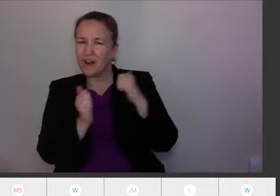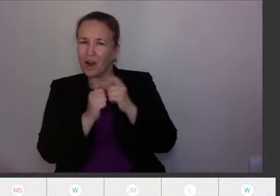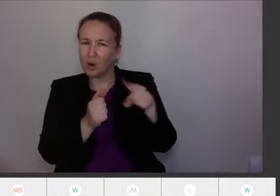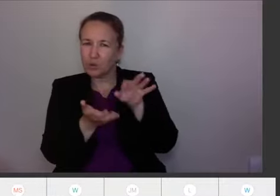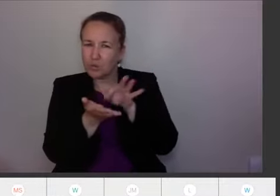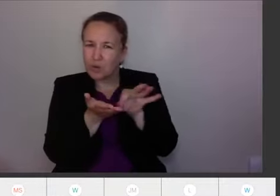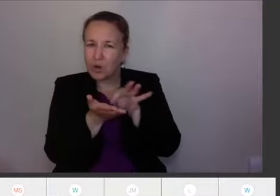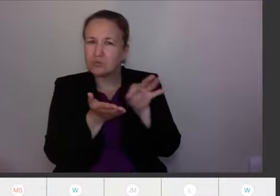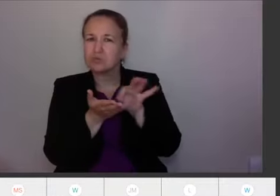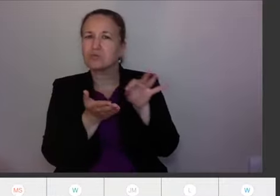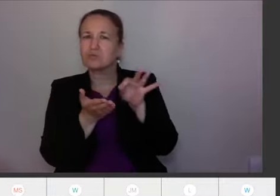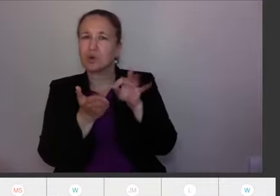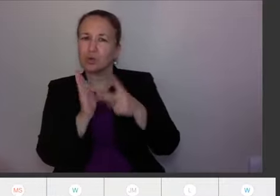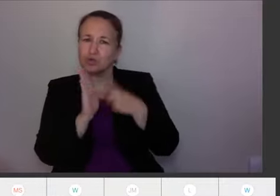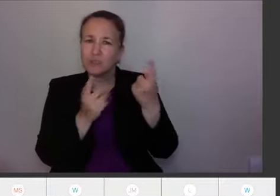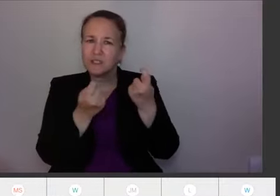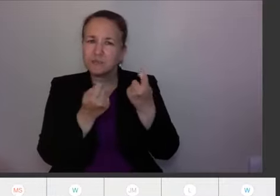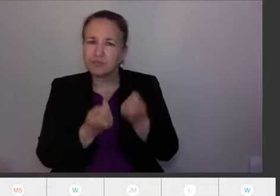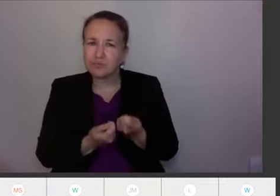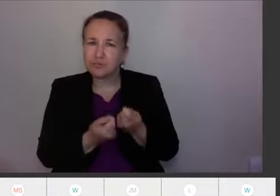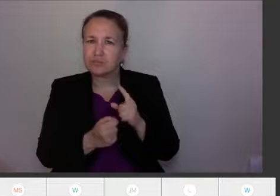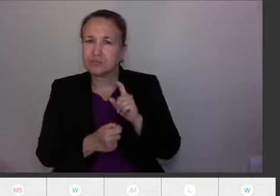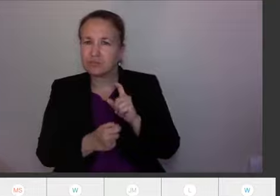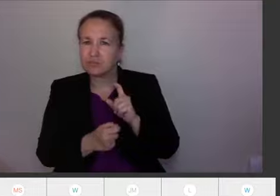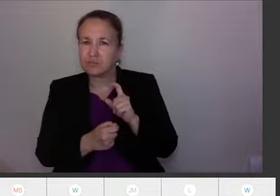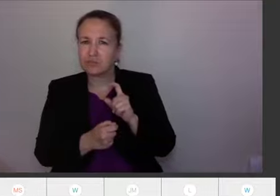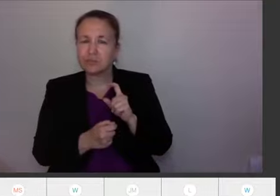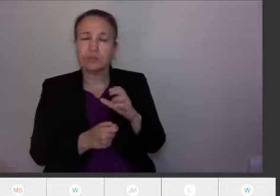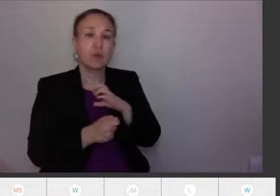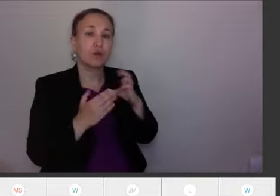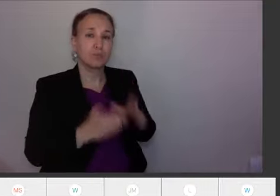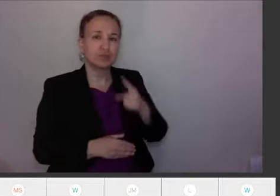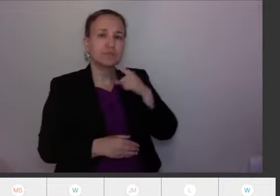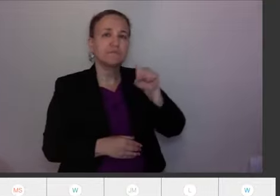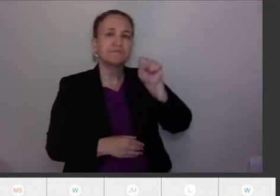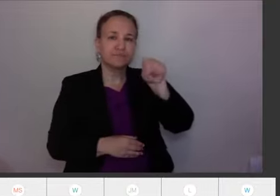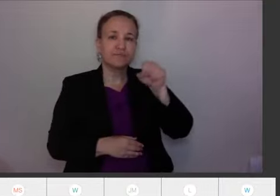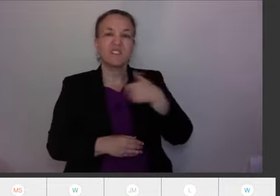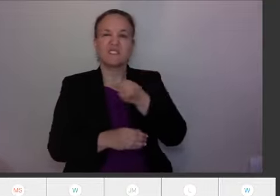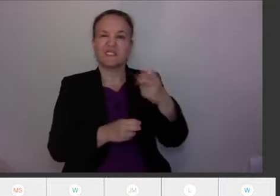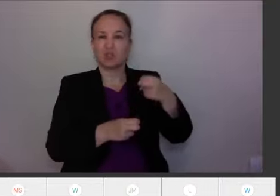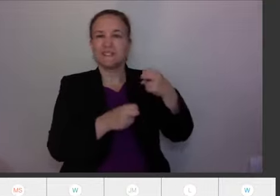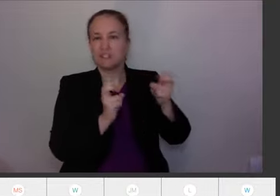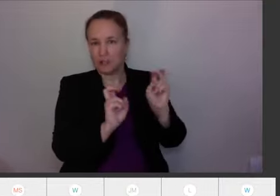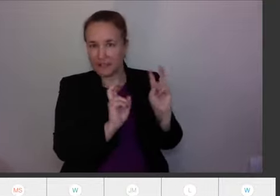pull out duplicates etc [Commissioner] yeah so there's there's several issues there one is